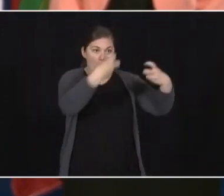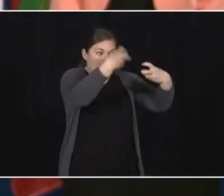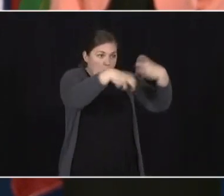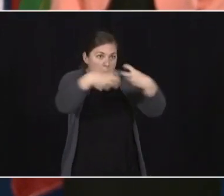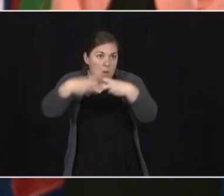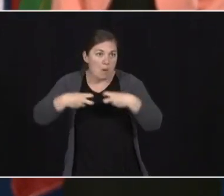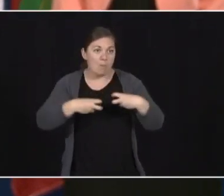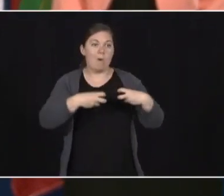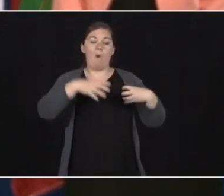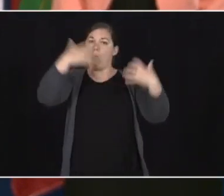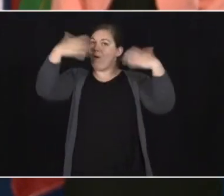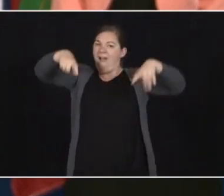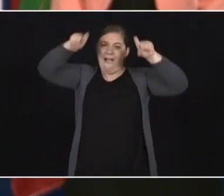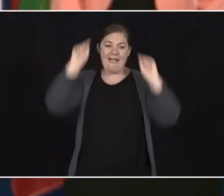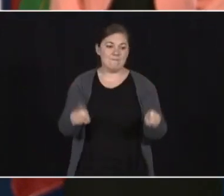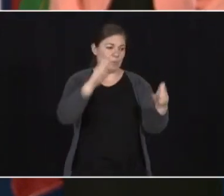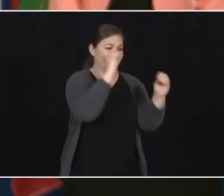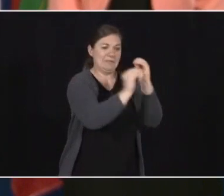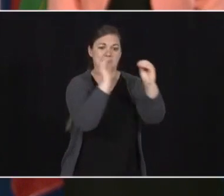It's up to us to face the hard truth